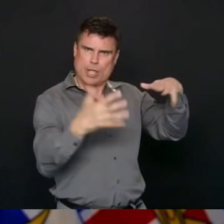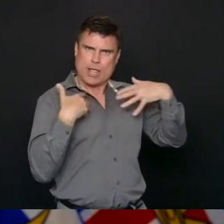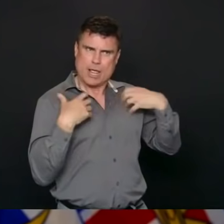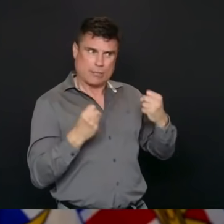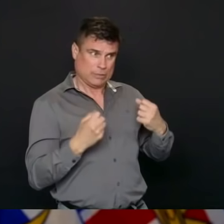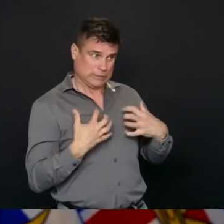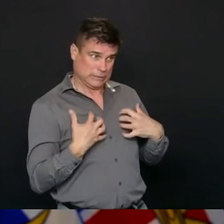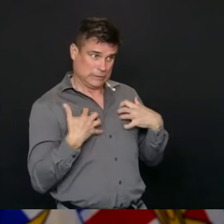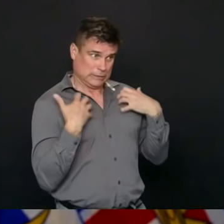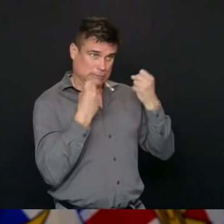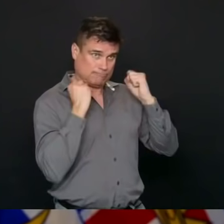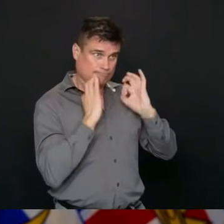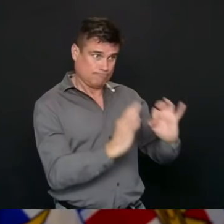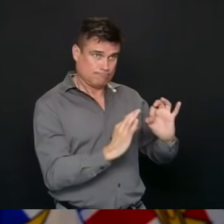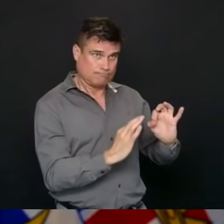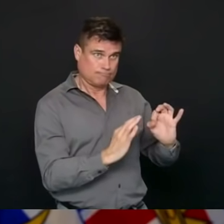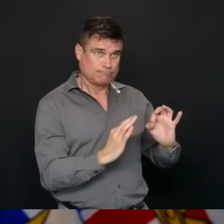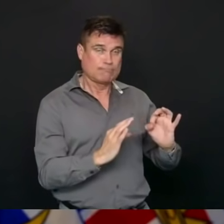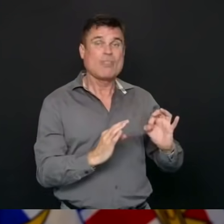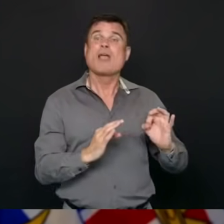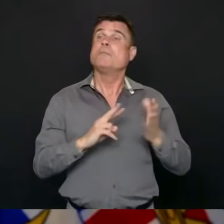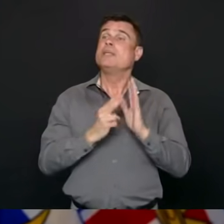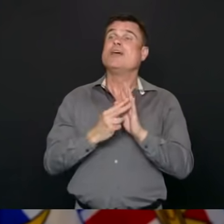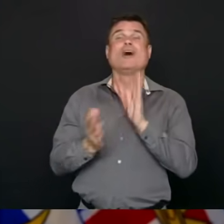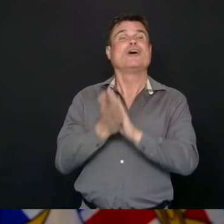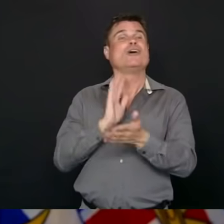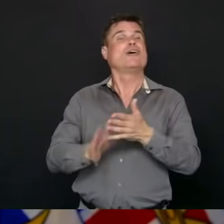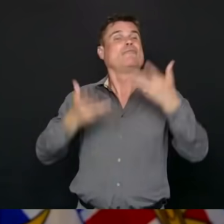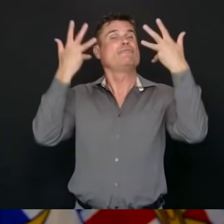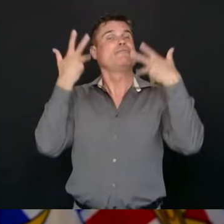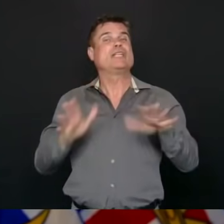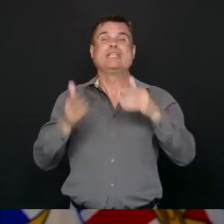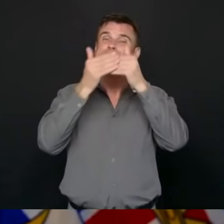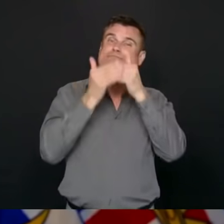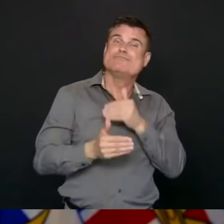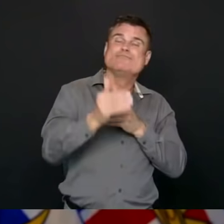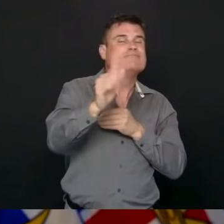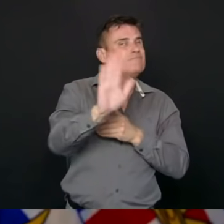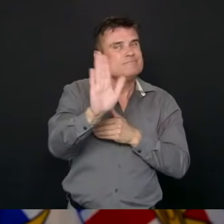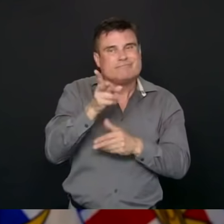and make sure the next chain of transmission is not happening. If we move too fast and too quickly